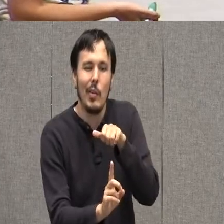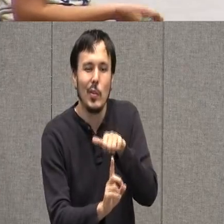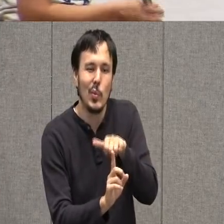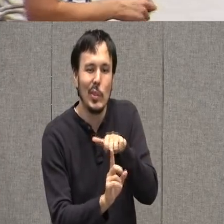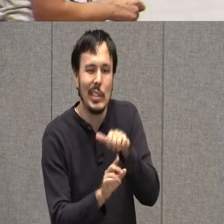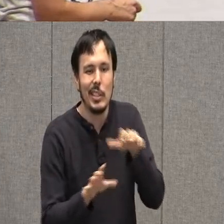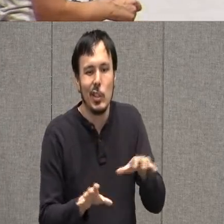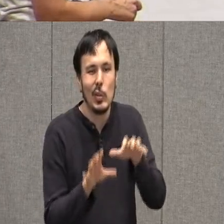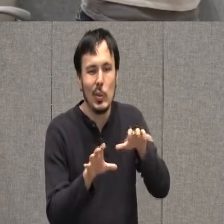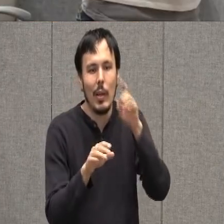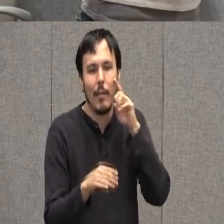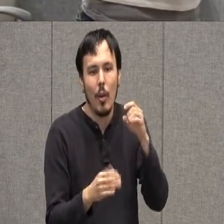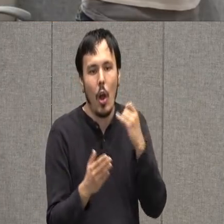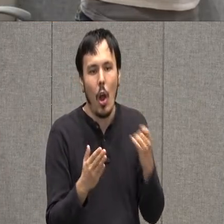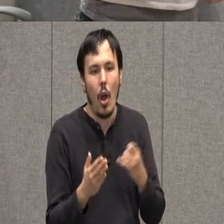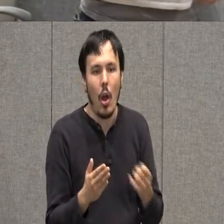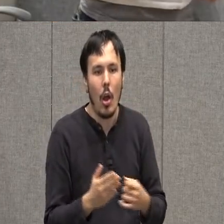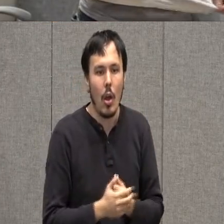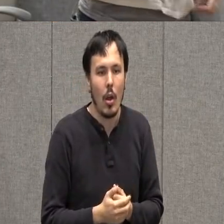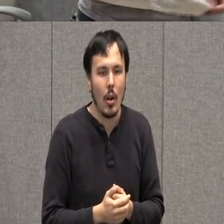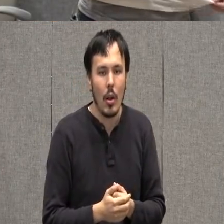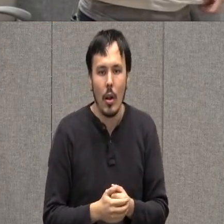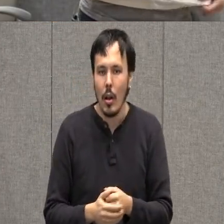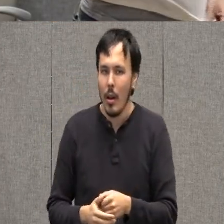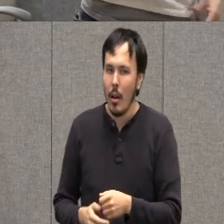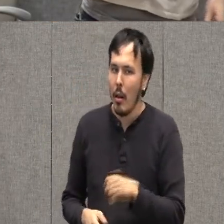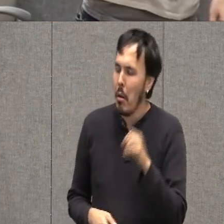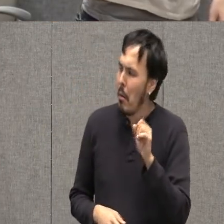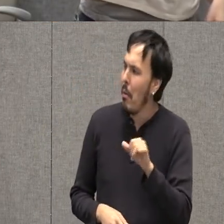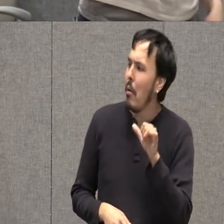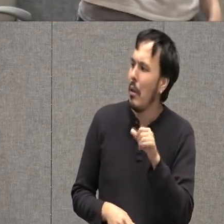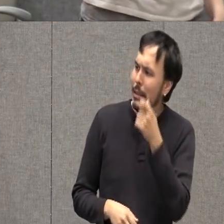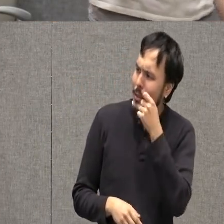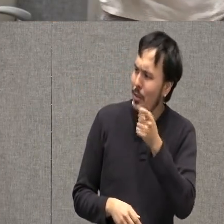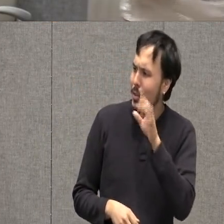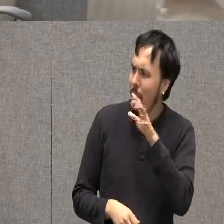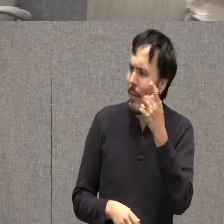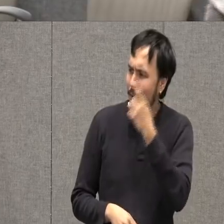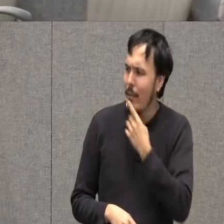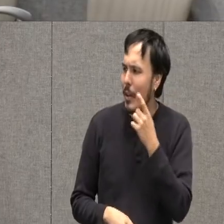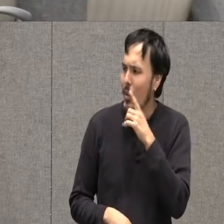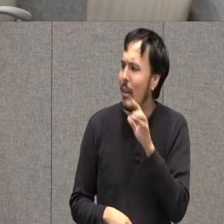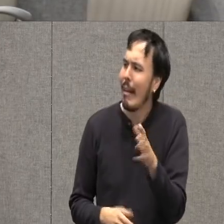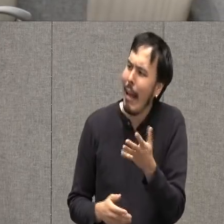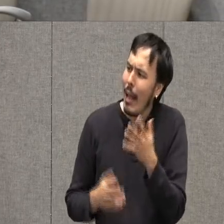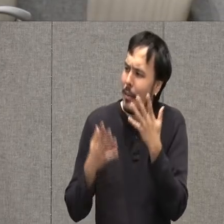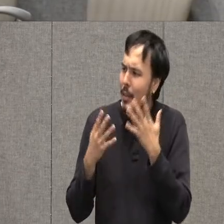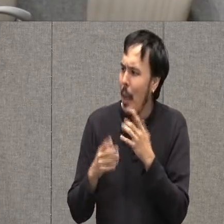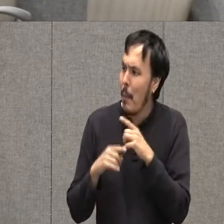really does look sad, but I don't think I would've known that pointing the eyebrows up would do that. It goes back to how you use your lines.